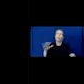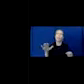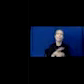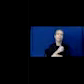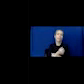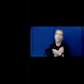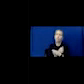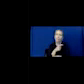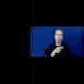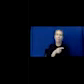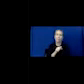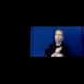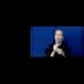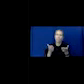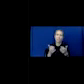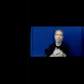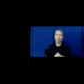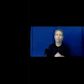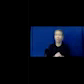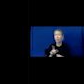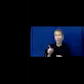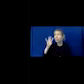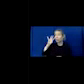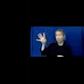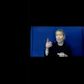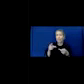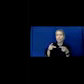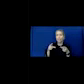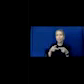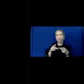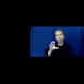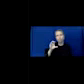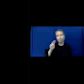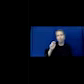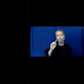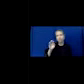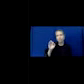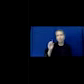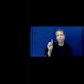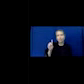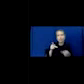It is a truly customized position, where he is supported by his colleagues and coworkers,